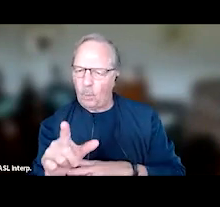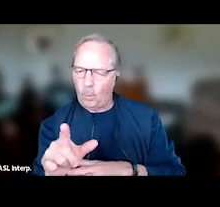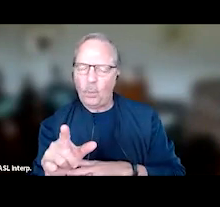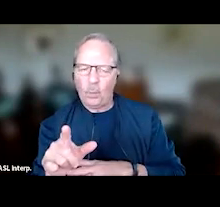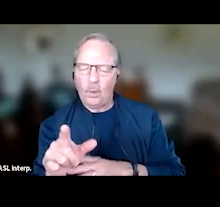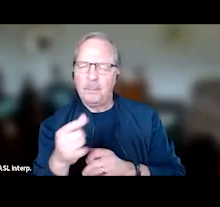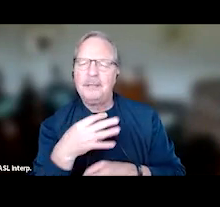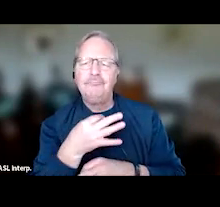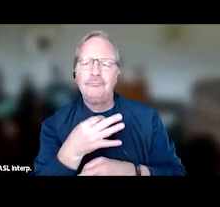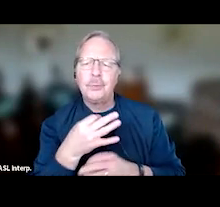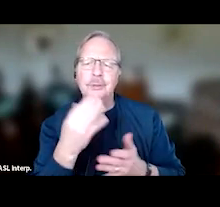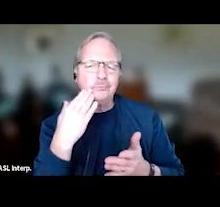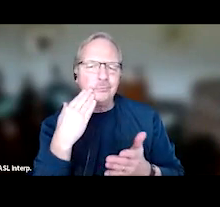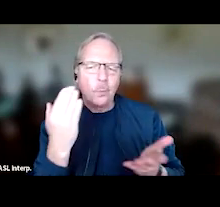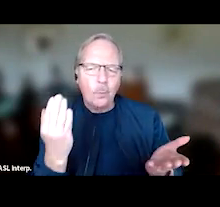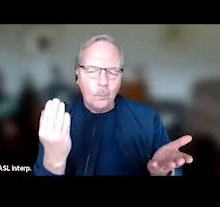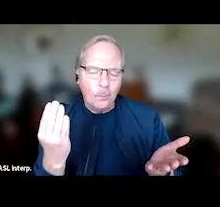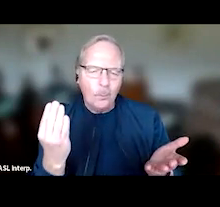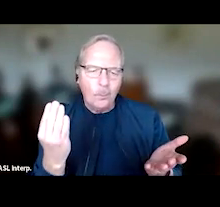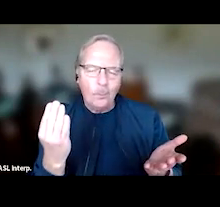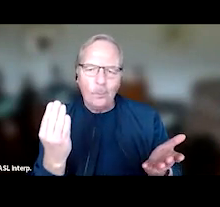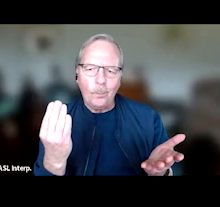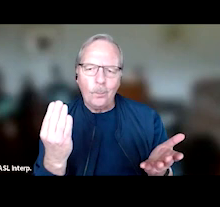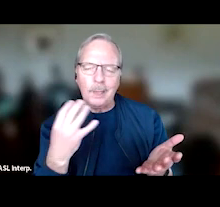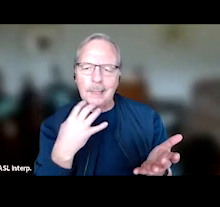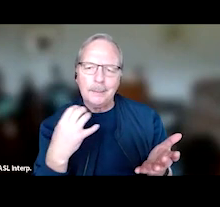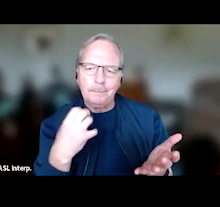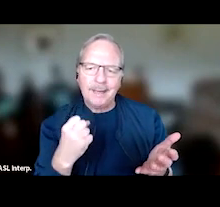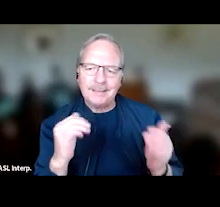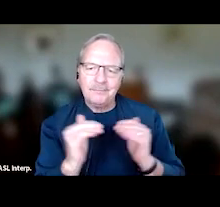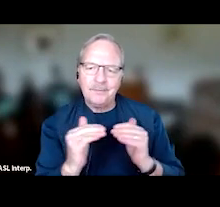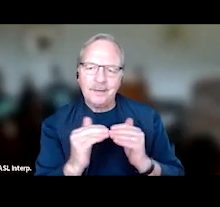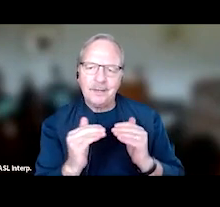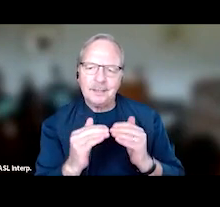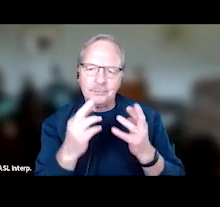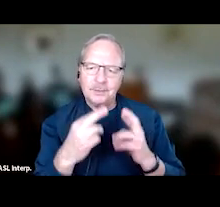to know kind of compassion, fairness, respect. Thank you, Faith, those are great answers.